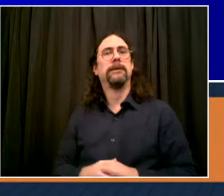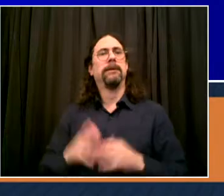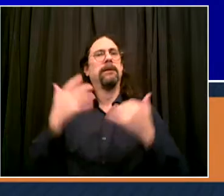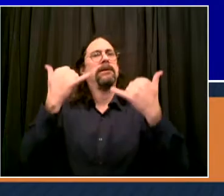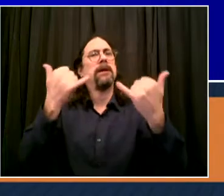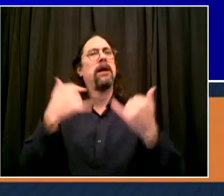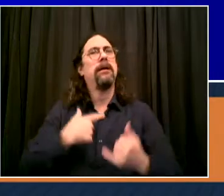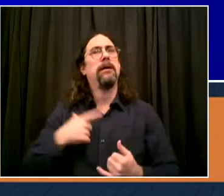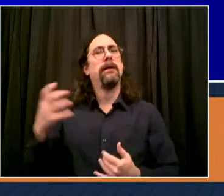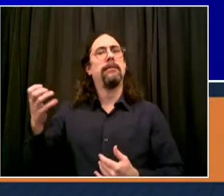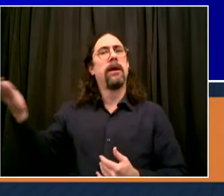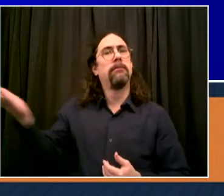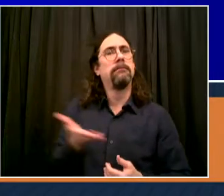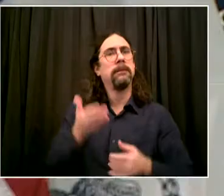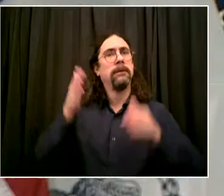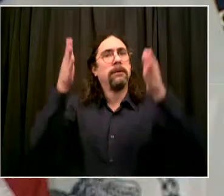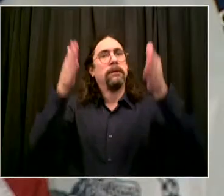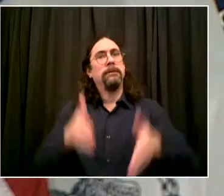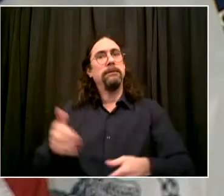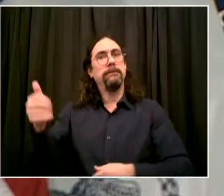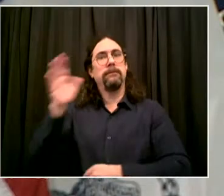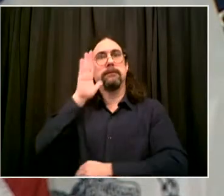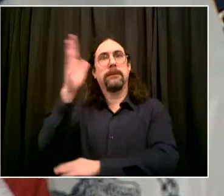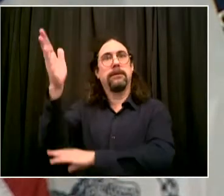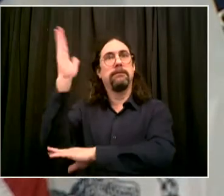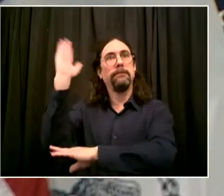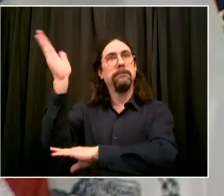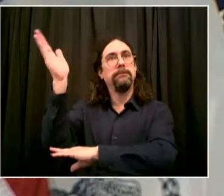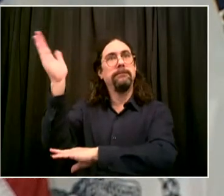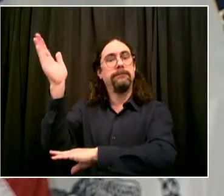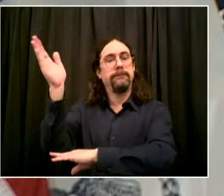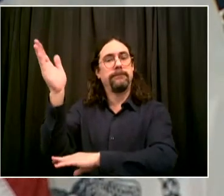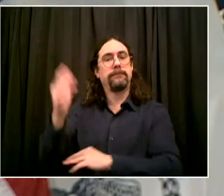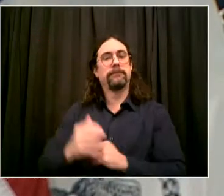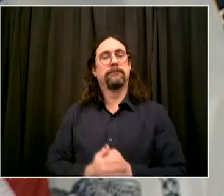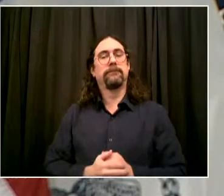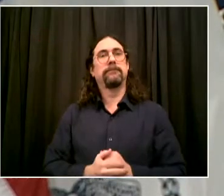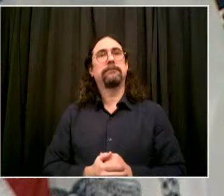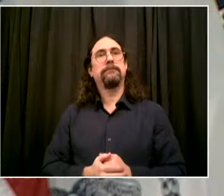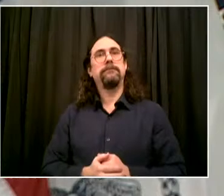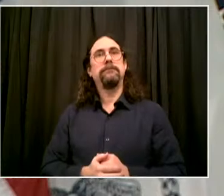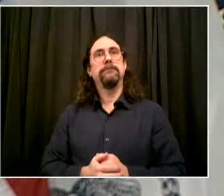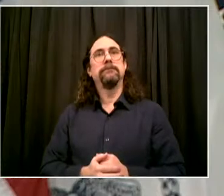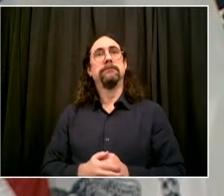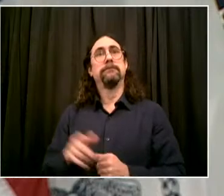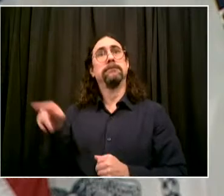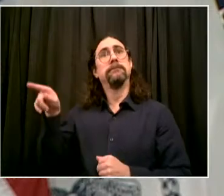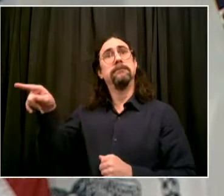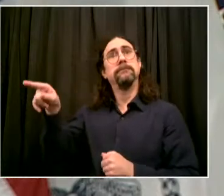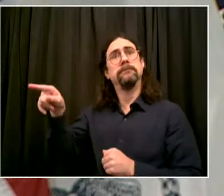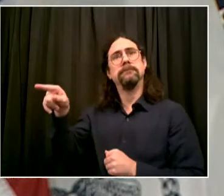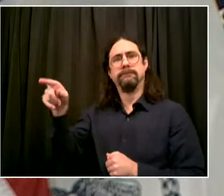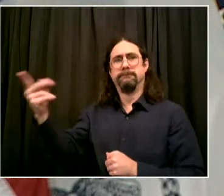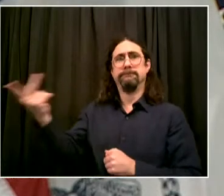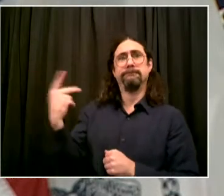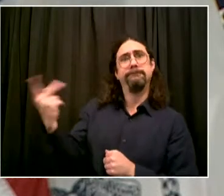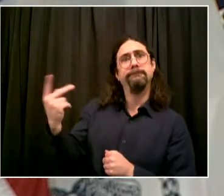SHOULD BE A PROUD OF. I WANT YOU U TO HEAR FROM SOME OF THE PEOPLE WHO WORKED REALLY HARD TTO MAKE THIS POSSIBLE SOMEONE I HAD THE HONOR OF ANNOUNCING THIS WHOLE NEW APPROACH,